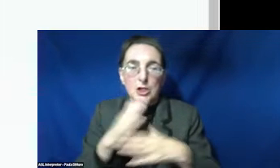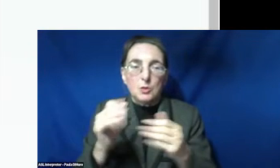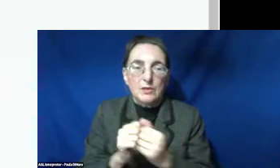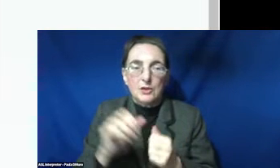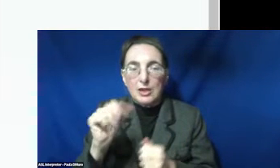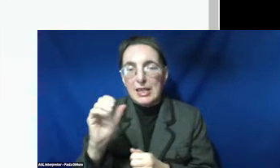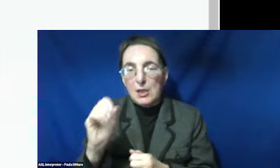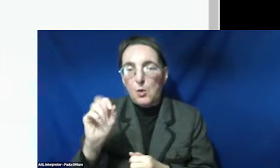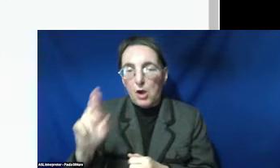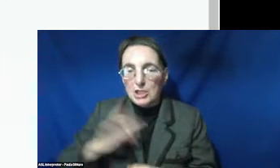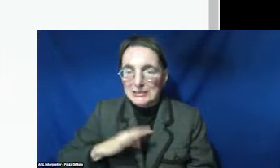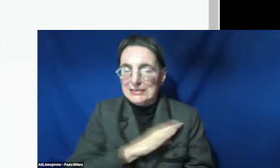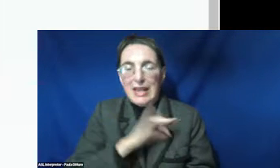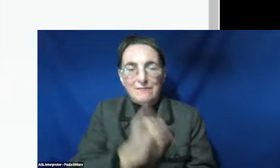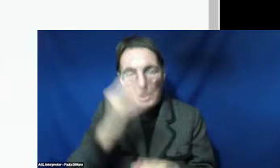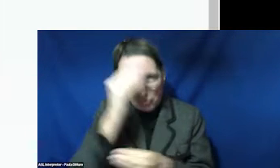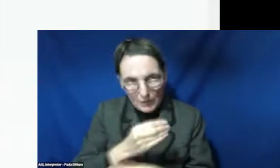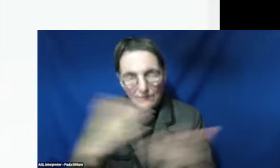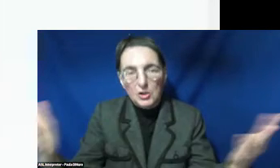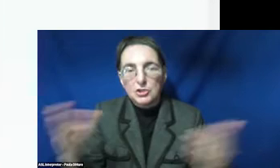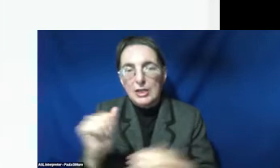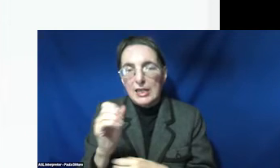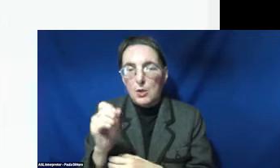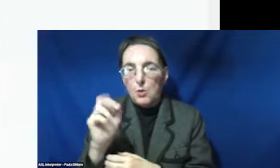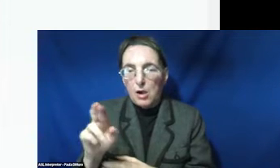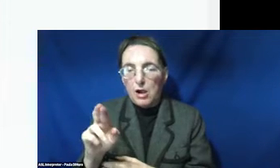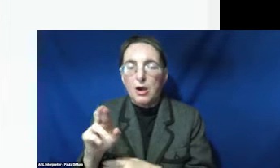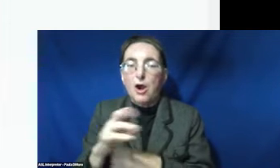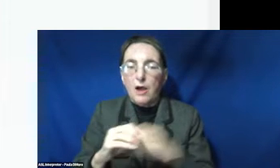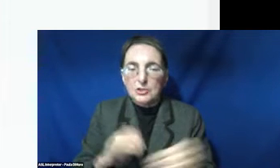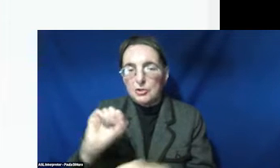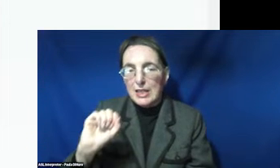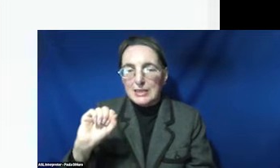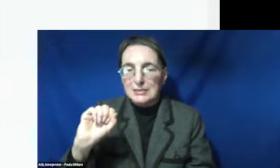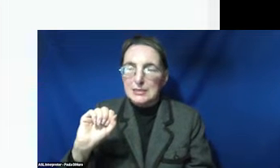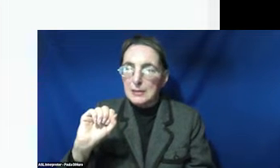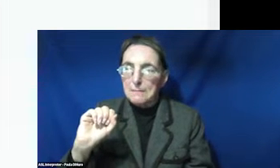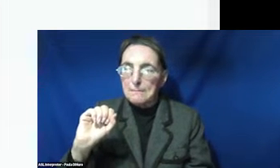This notifies your AOR office, your SPO people that you have started this proposal.